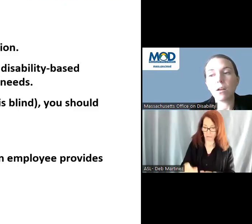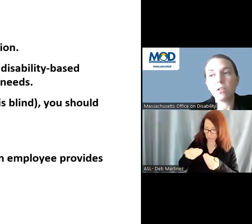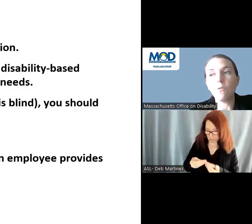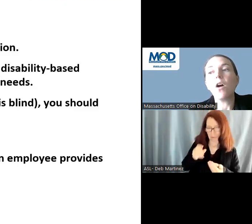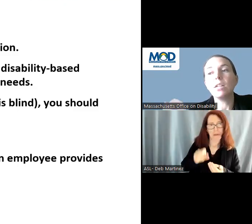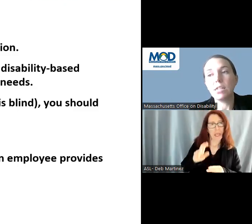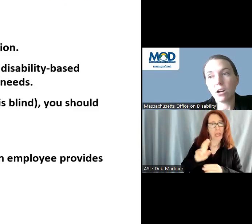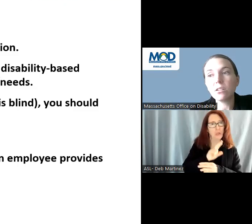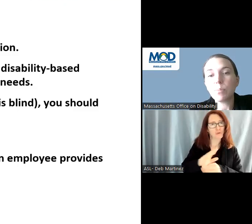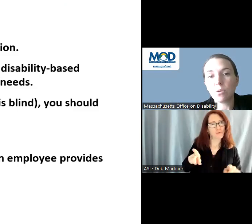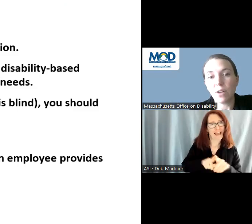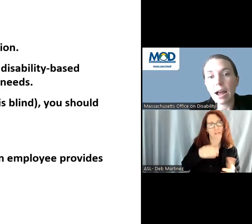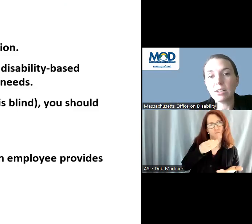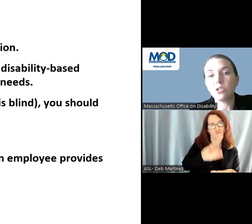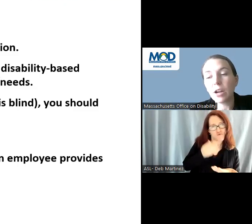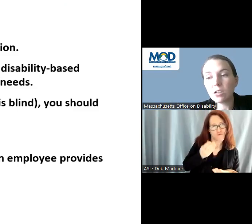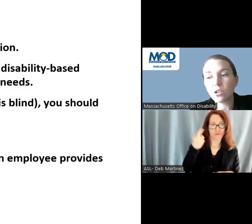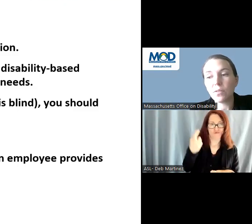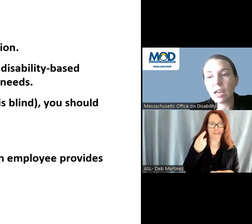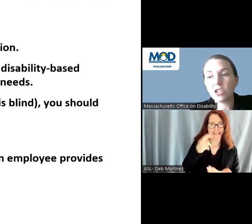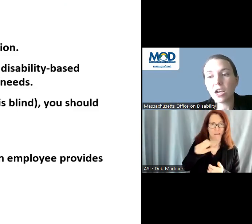voluntarily provides a training certification